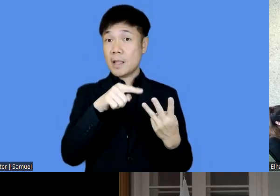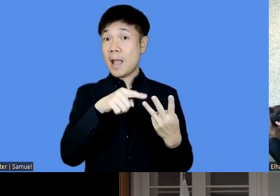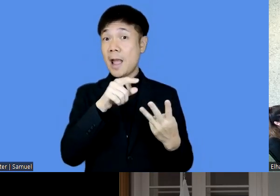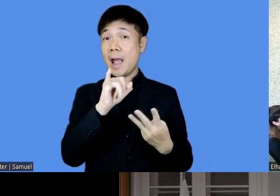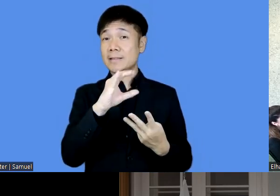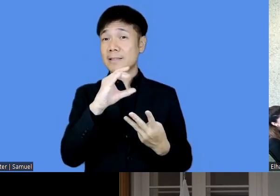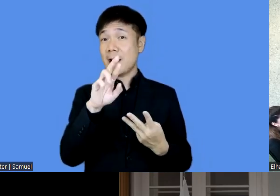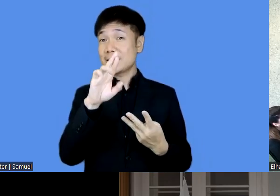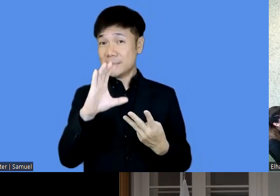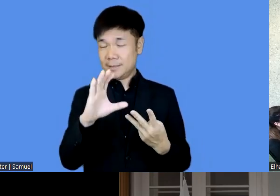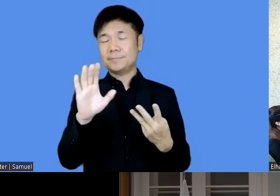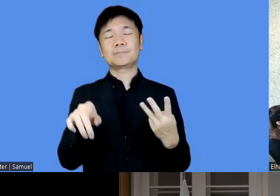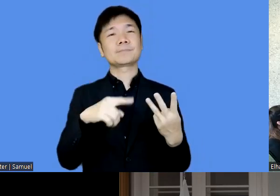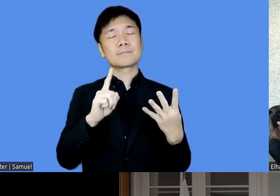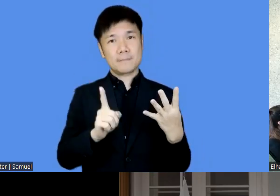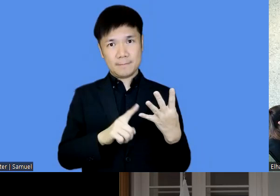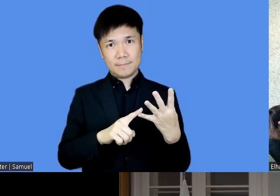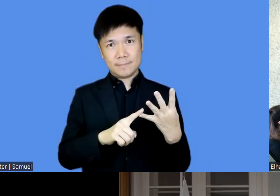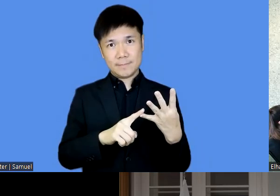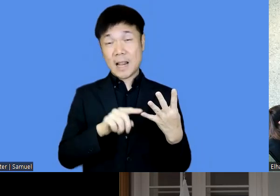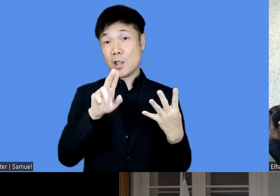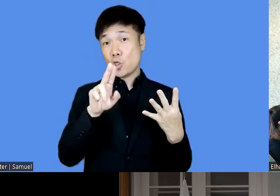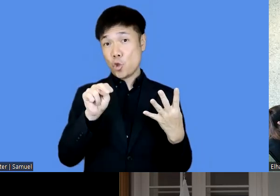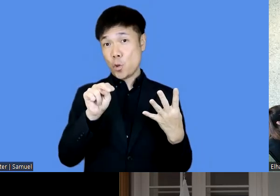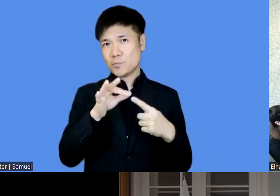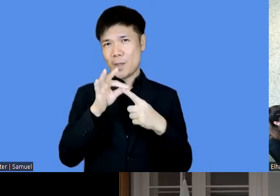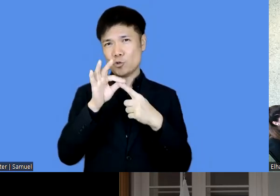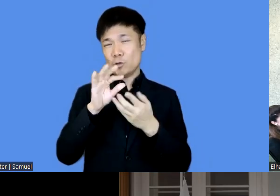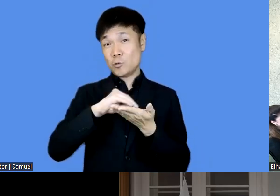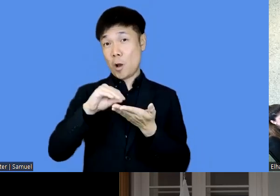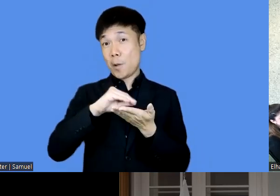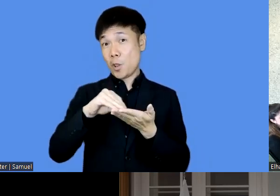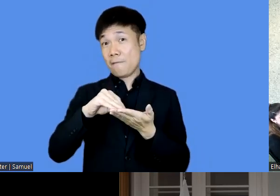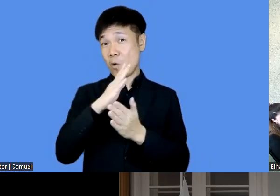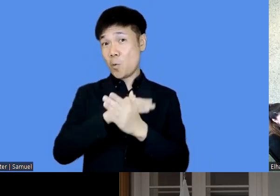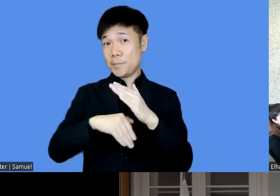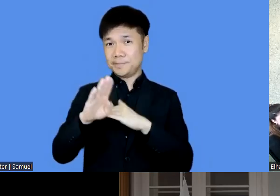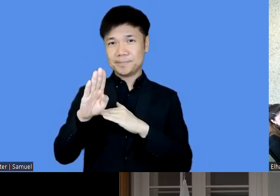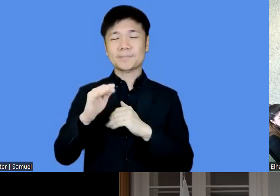the red kro, united nations special Rapporteur on the rights of persons with disabilities.